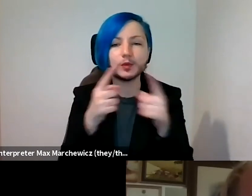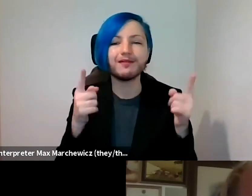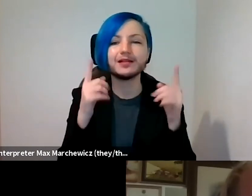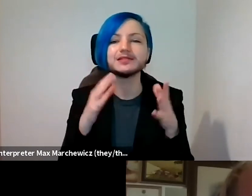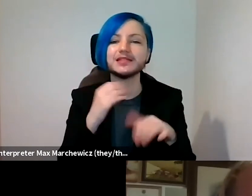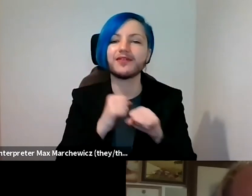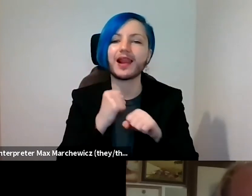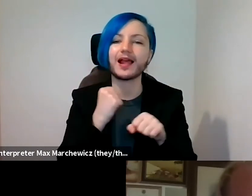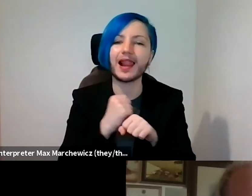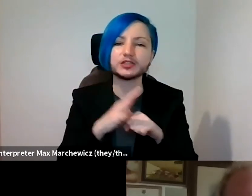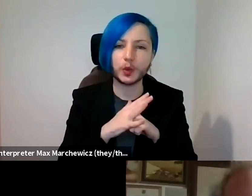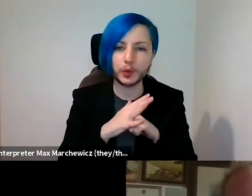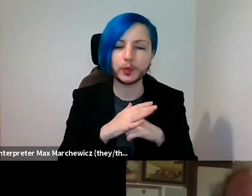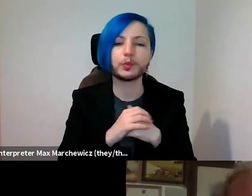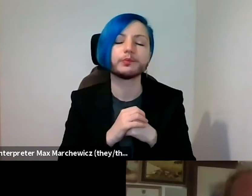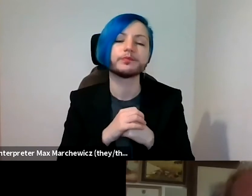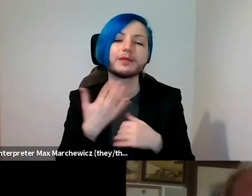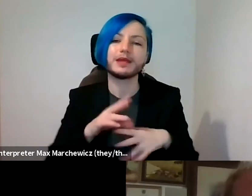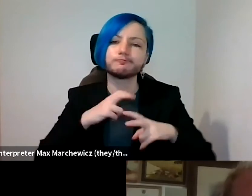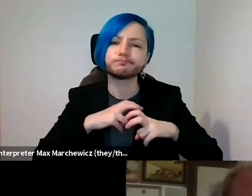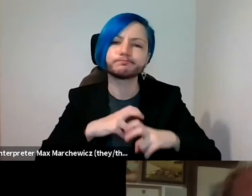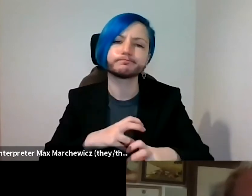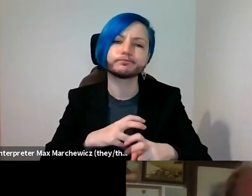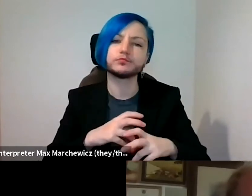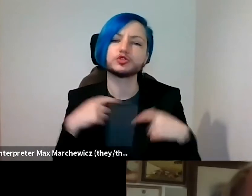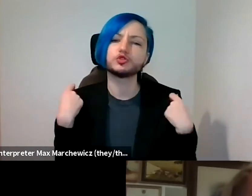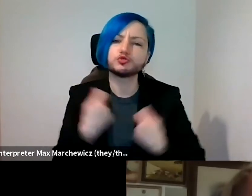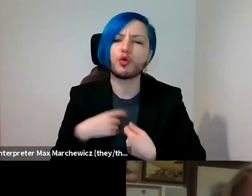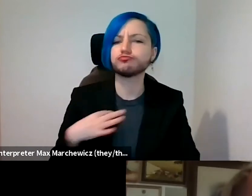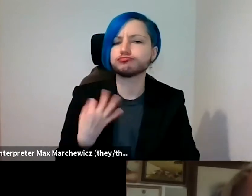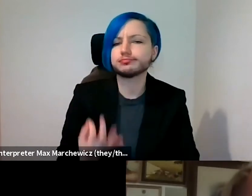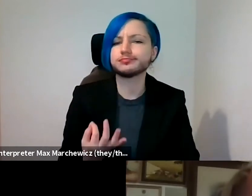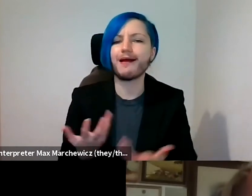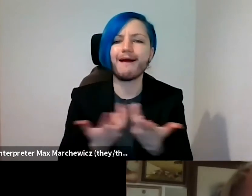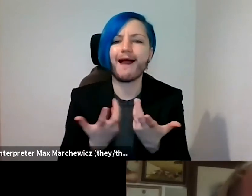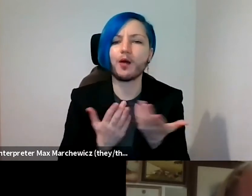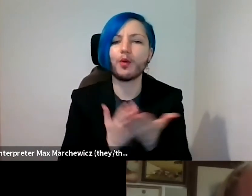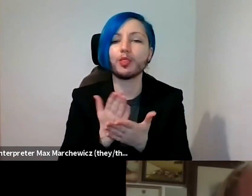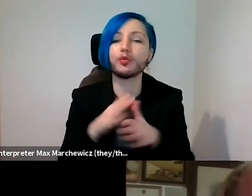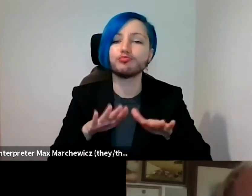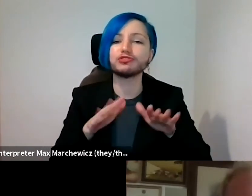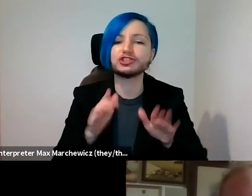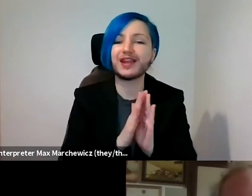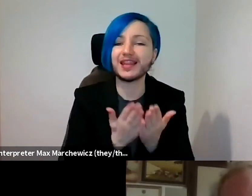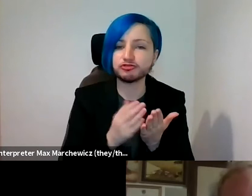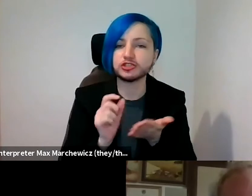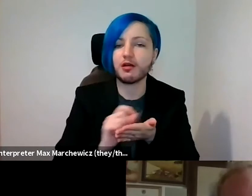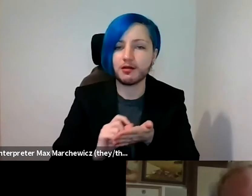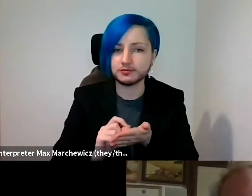and where I researched how shawls were represented in British literature, actually it goes back further.